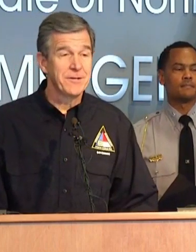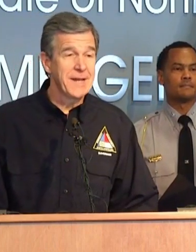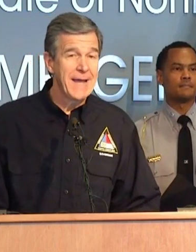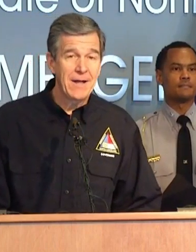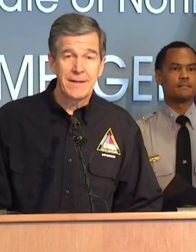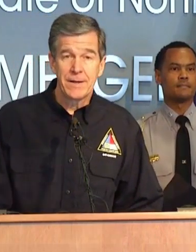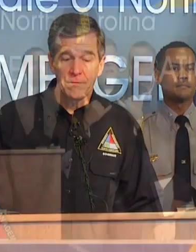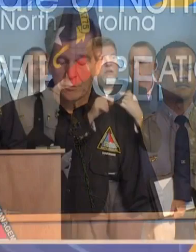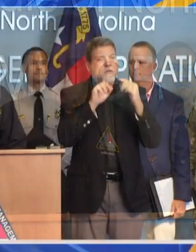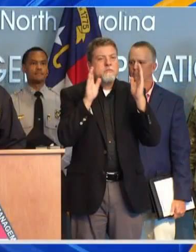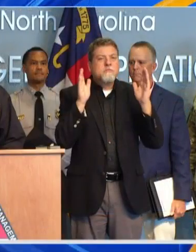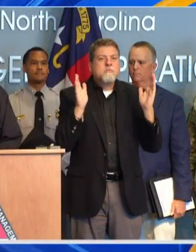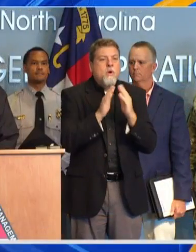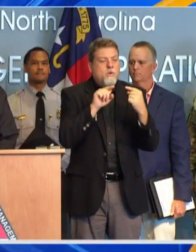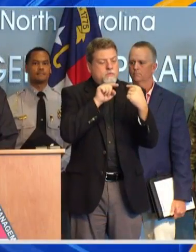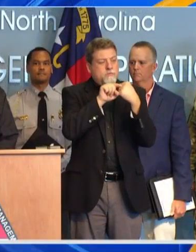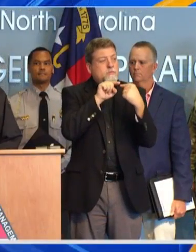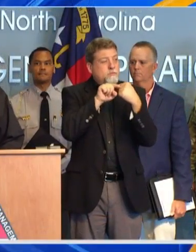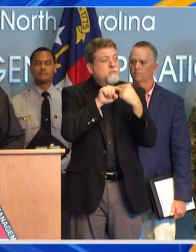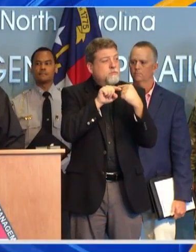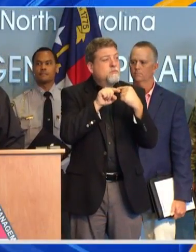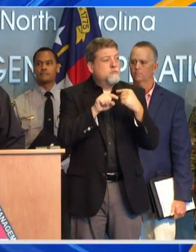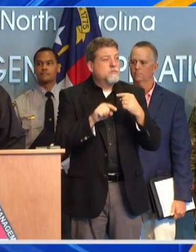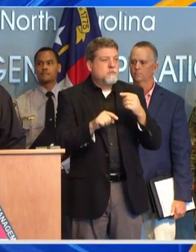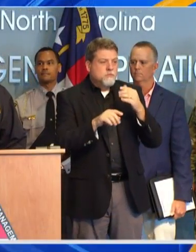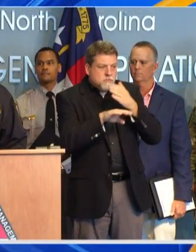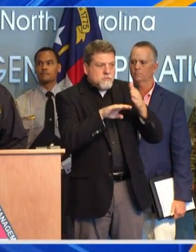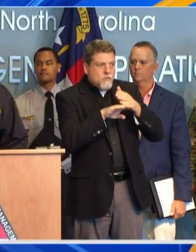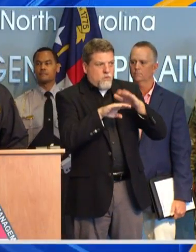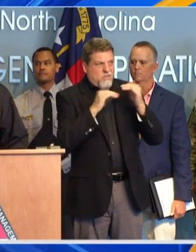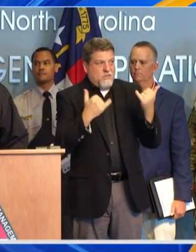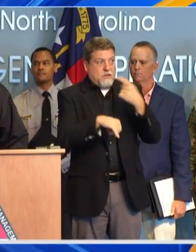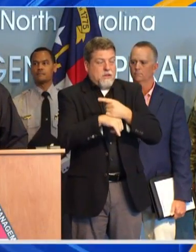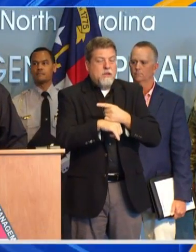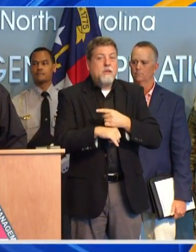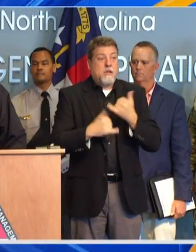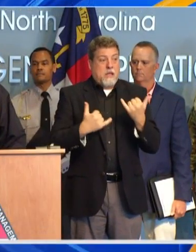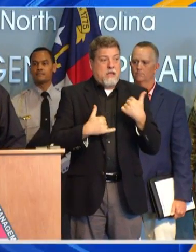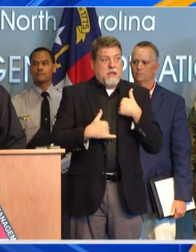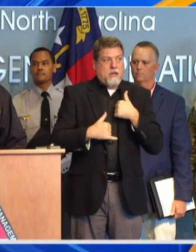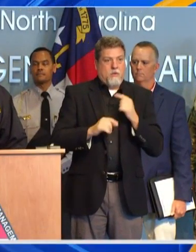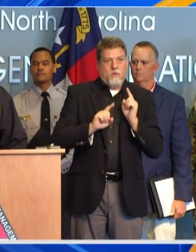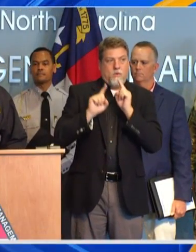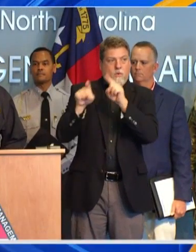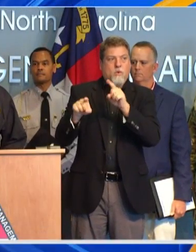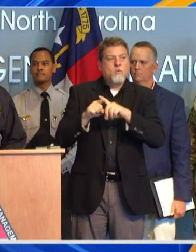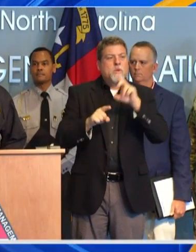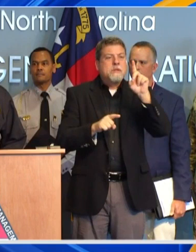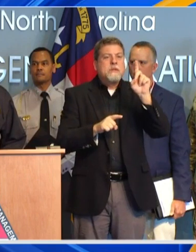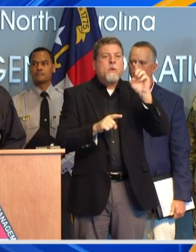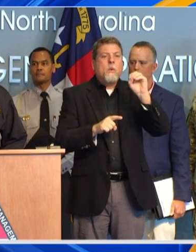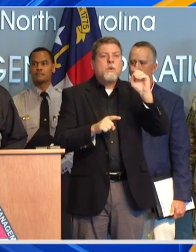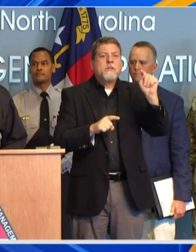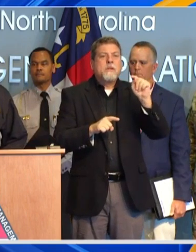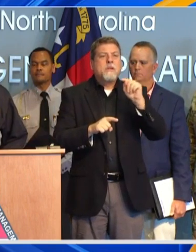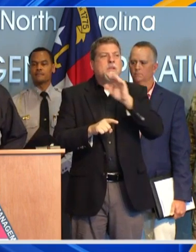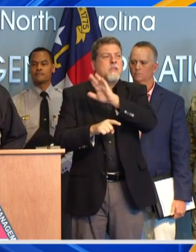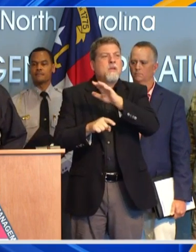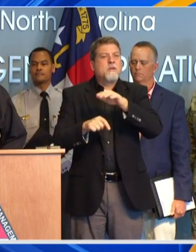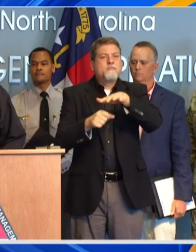NORTH CAROLINA'S MAJOR ROADS, AND TODAY THEY WILL FOCUS MORE ON SECONDARY AND NEIGHBORHOOD ROADS. LATER TODAY I WILL HEAD OVER TO